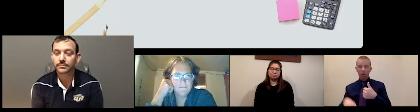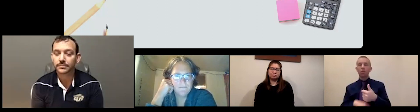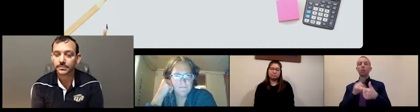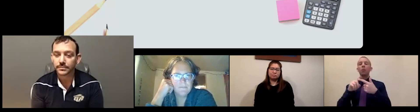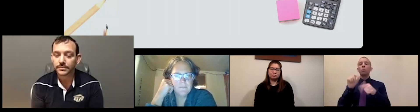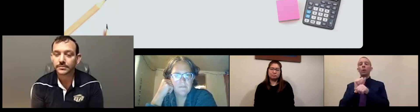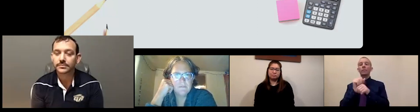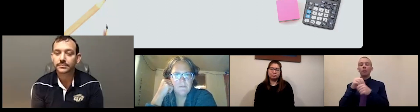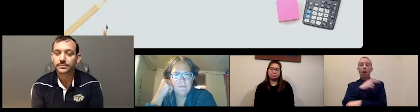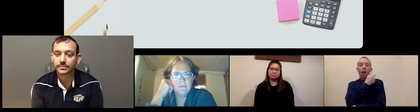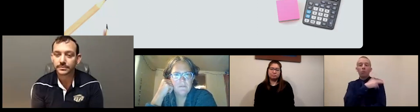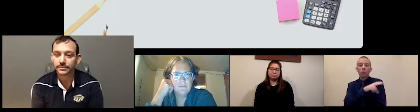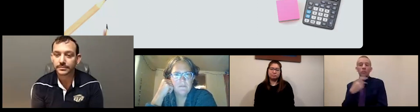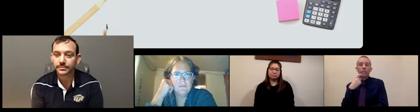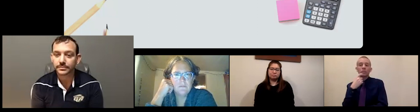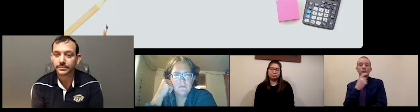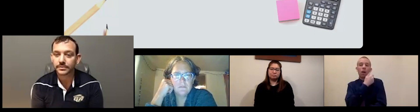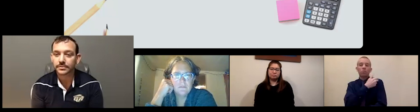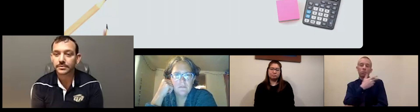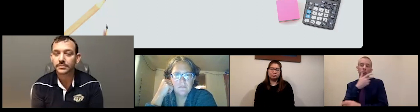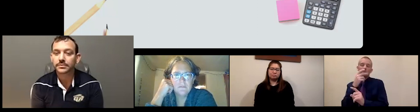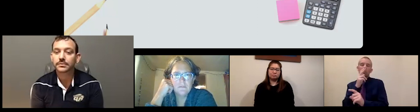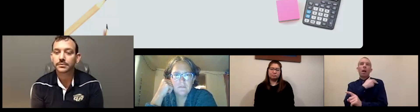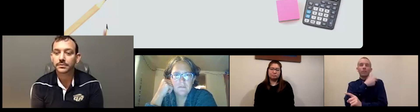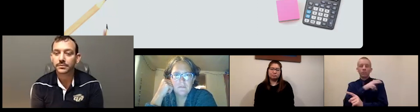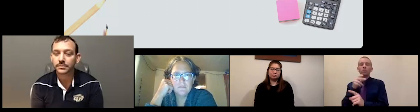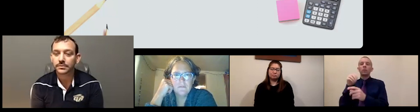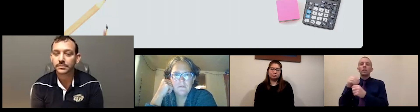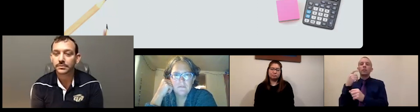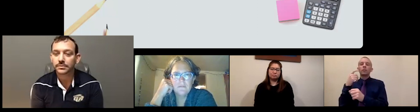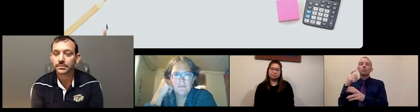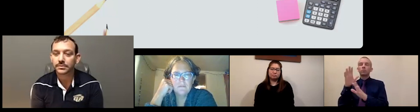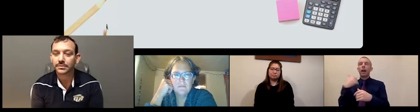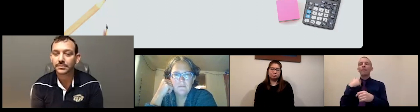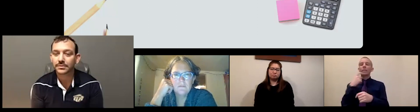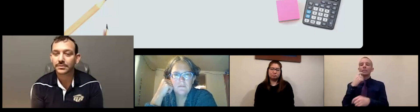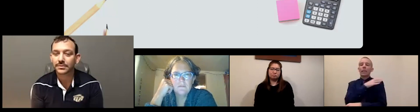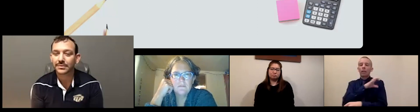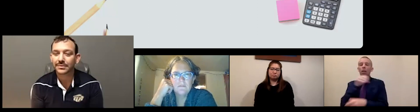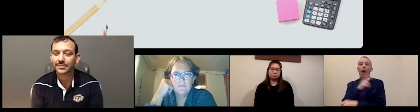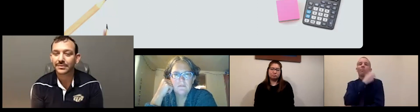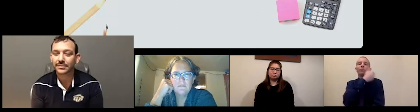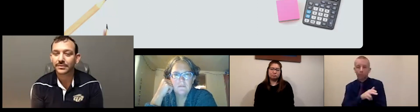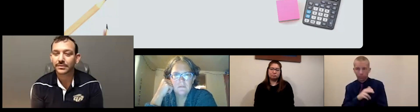Another one is working in a hospital, in a dental clinic in a hospital.